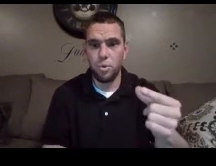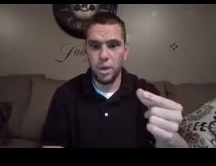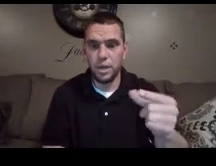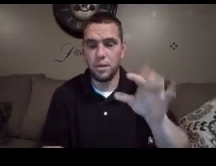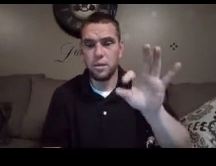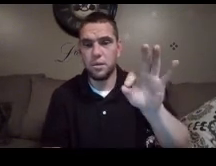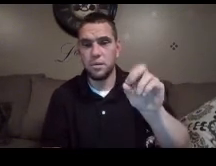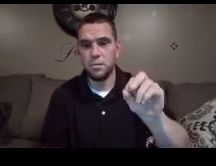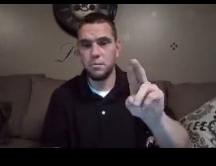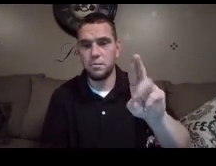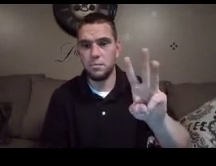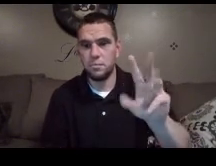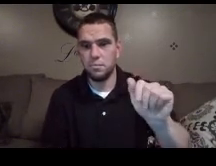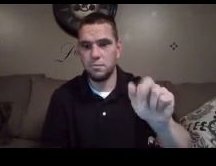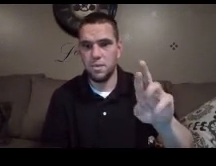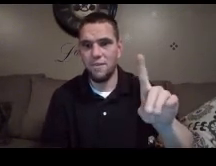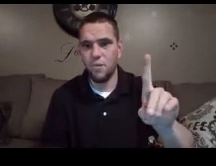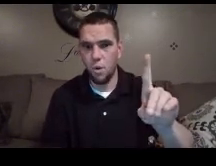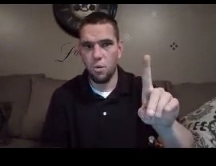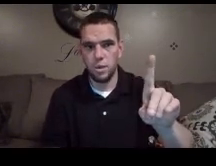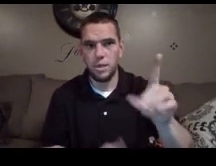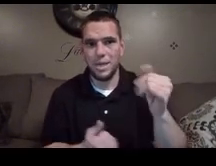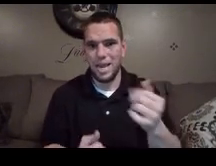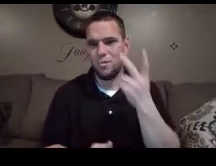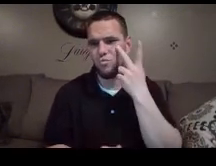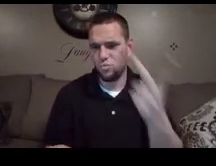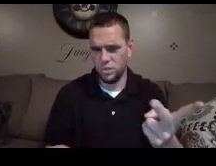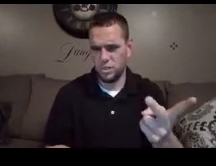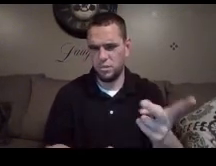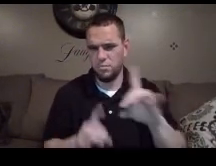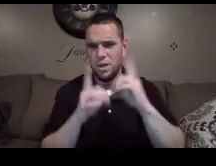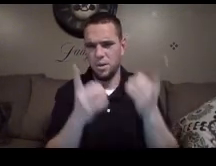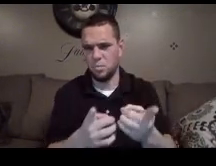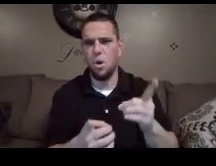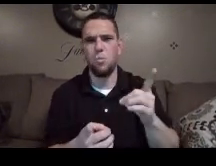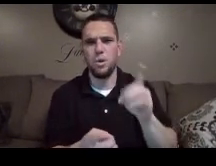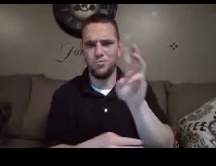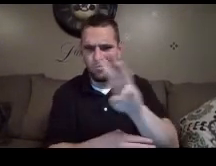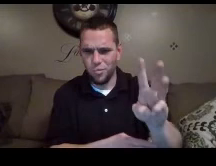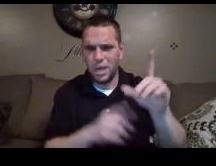the Department of Research website screenshot behind the warning dialog that might display.